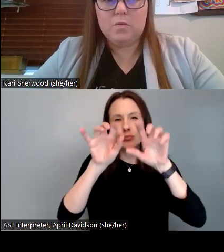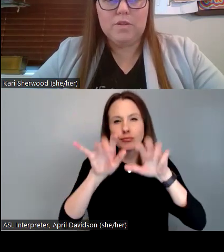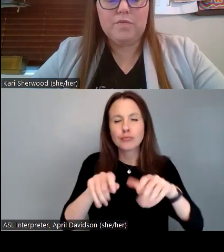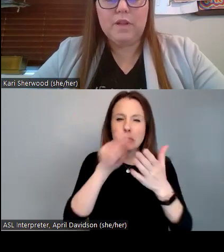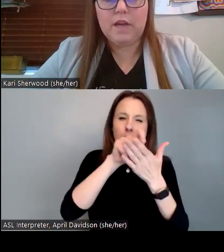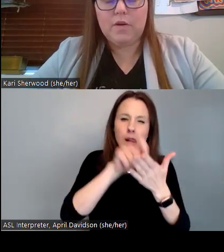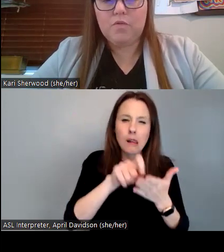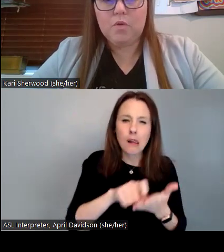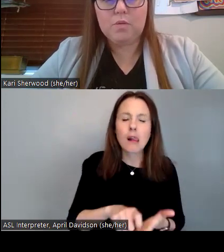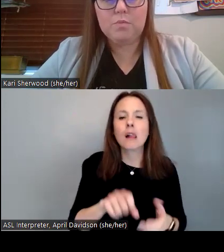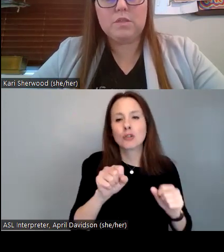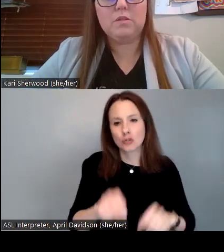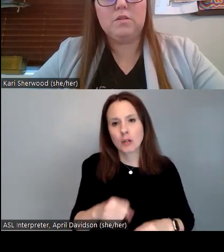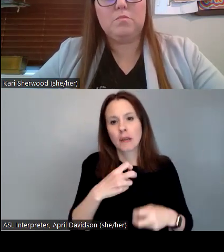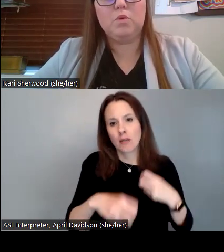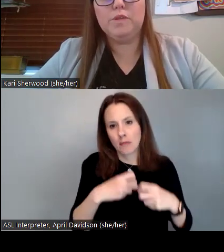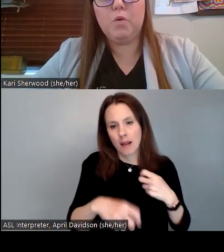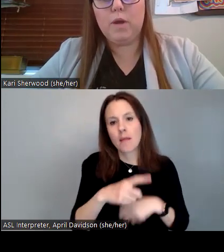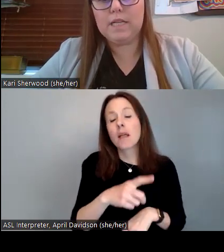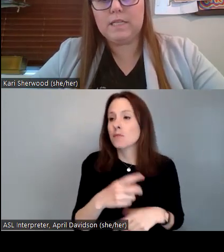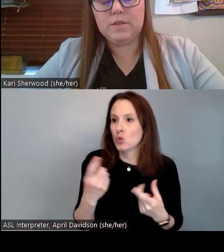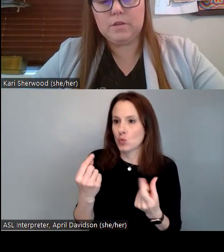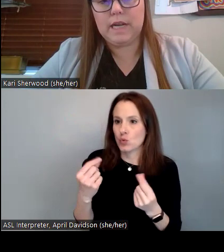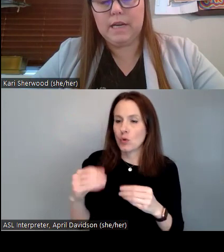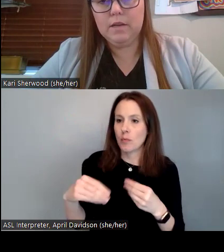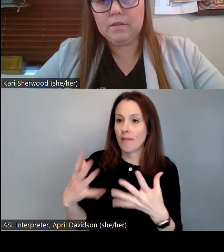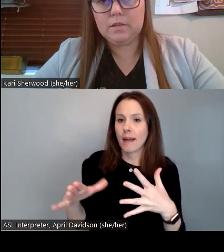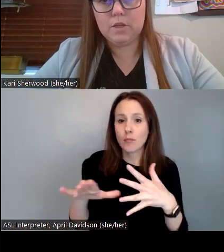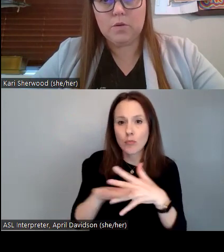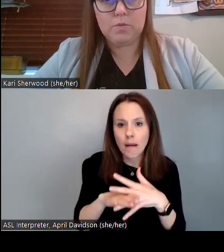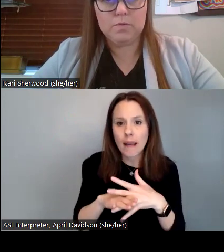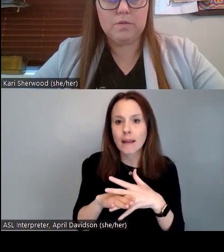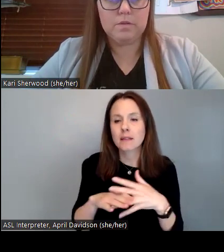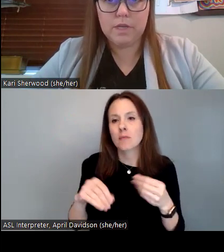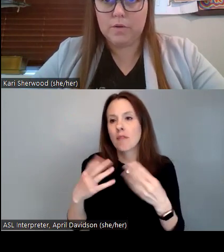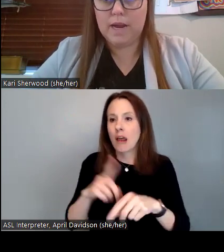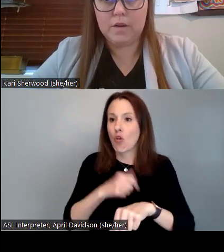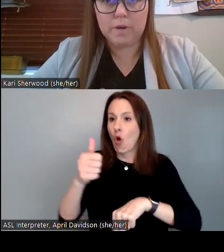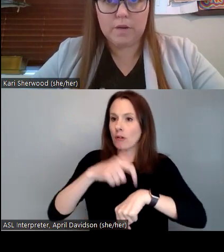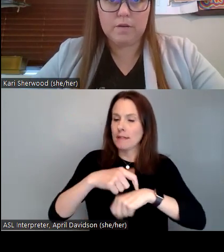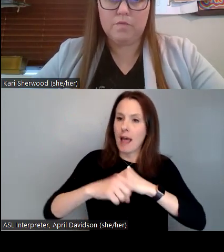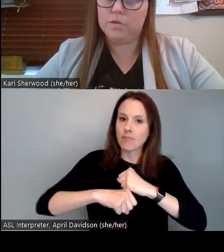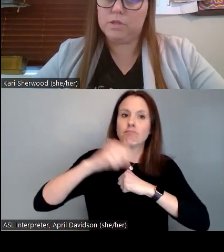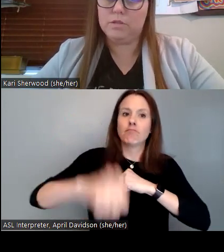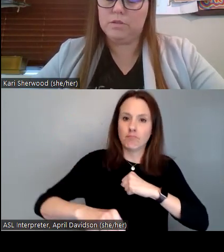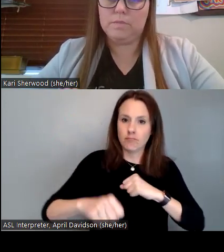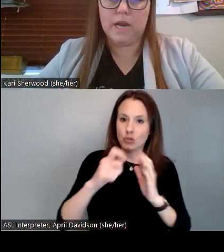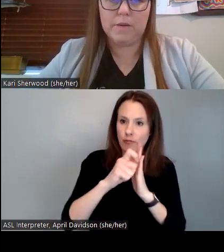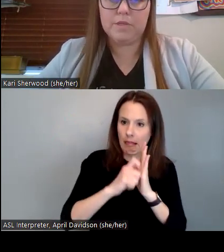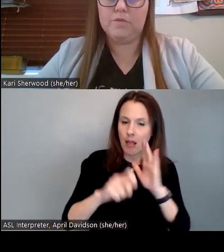while they're filling out forms, multiple ways to enter data -- so, you know, handwritten versus typed